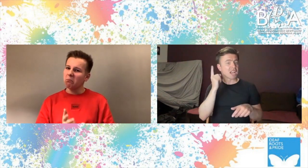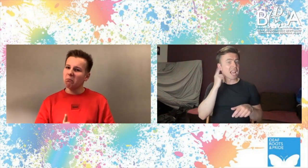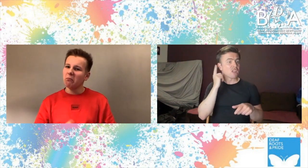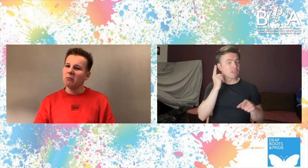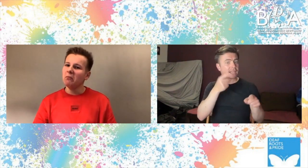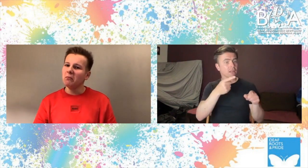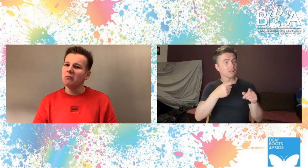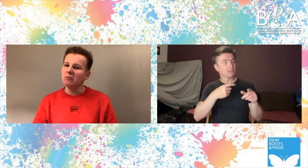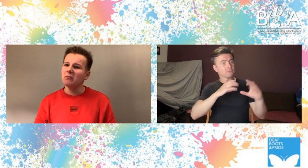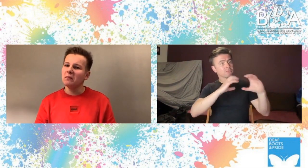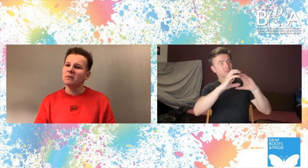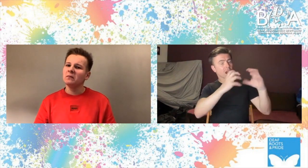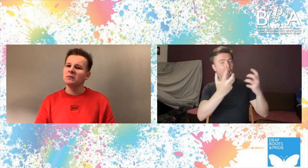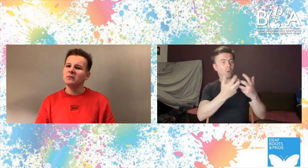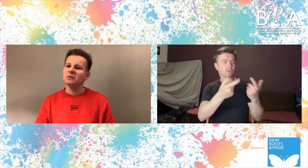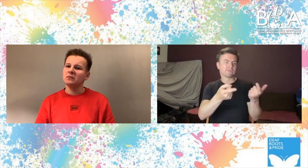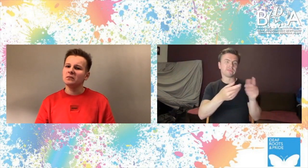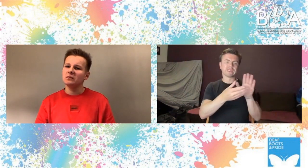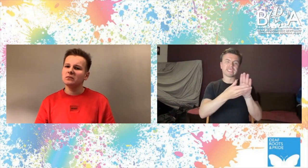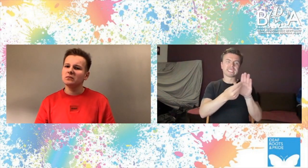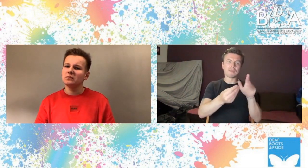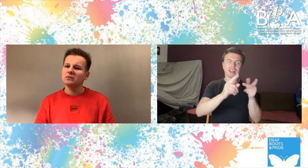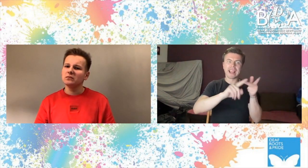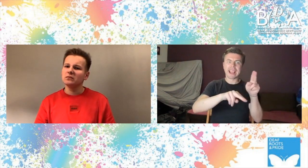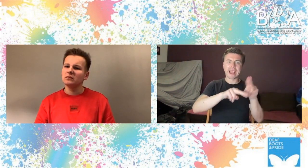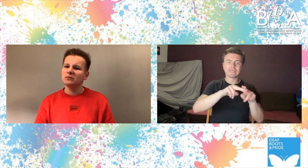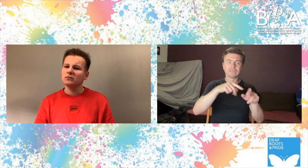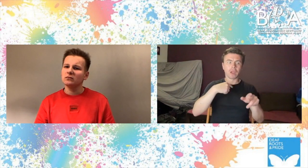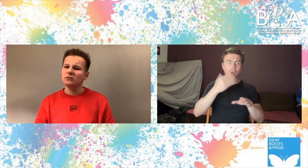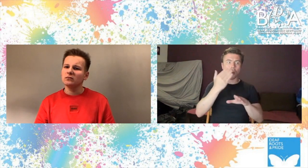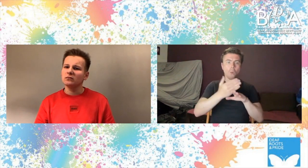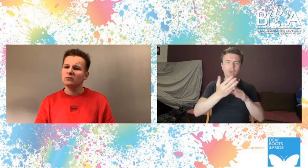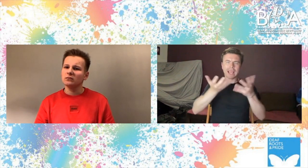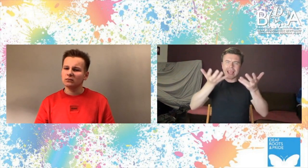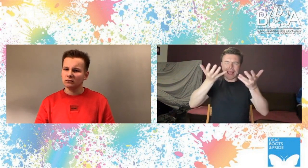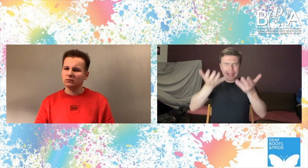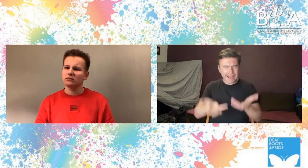Yes. I communicate with hearing people in different ways. If it’s a heavy project